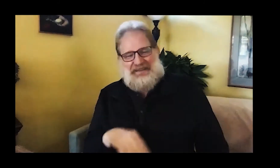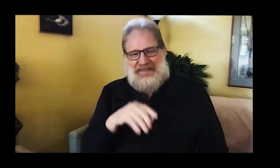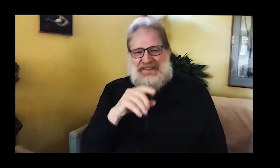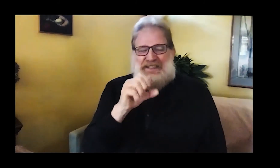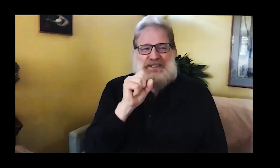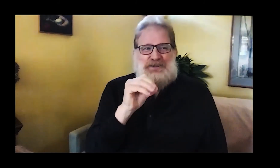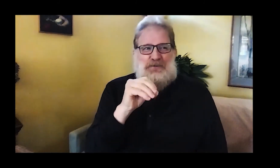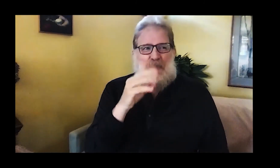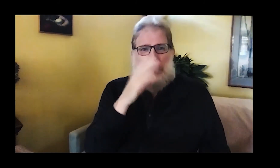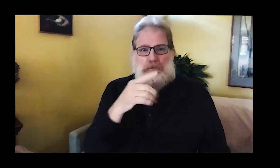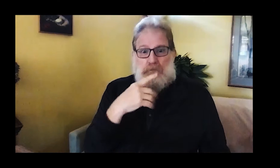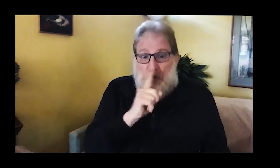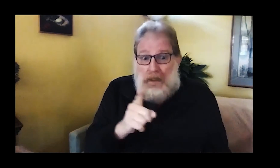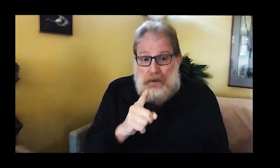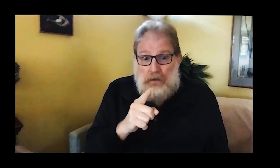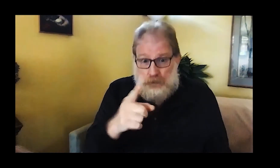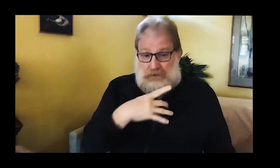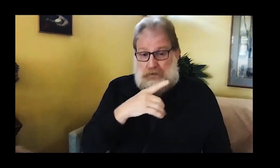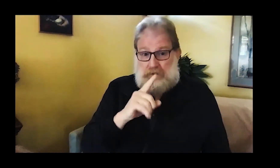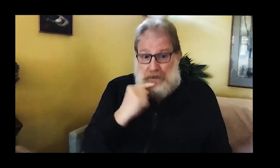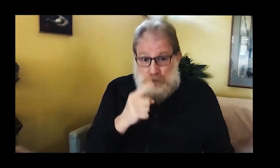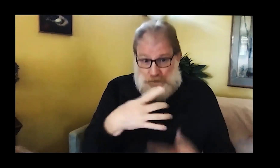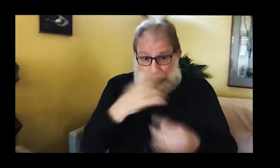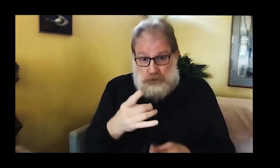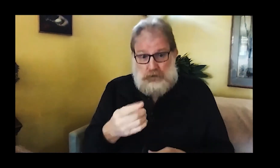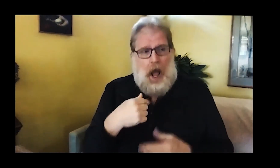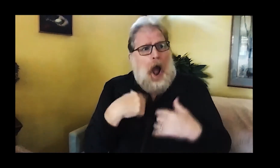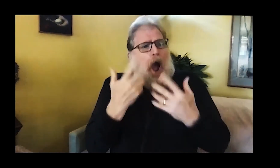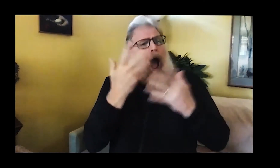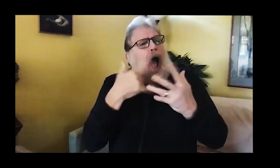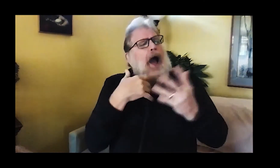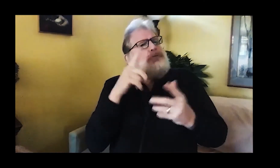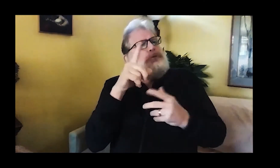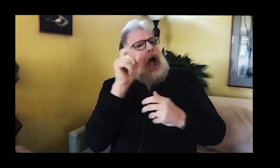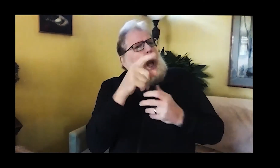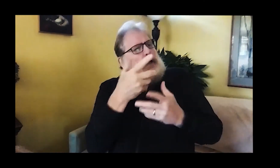Bragg. Anyway he said, really are you interested? Are you really interested? Well I'm just asking,